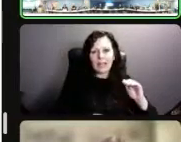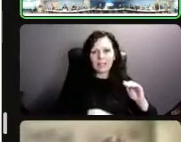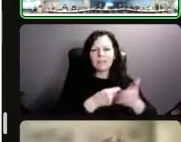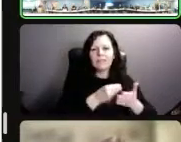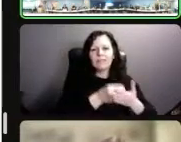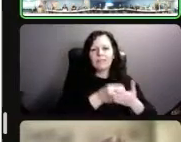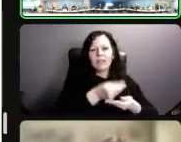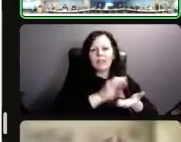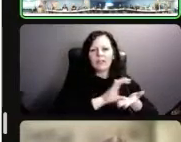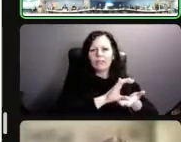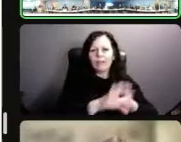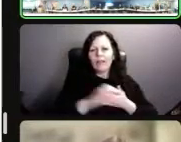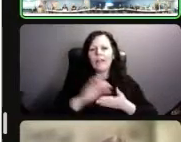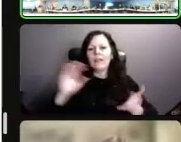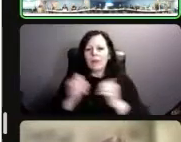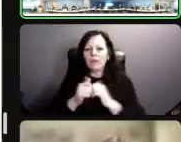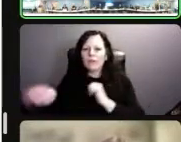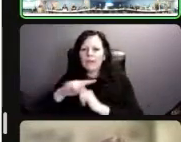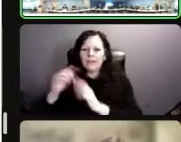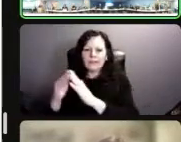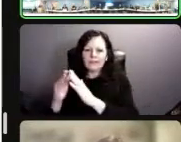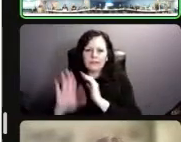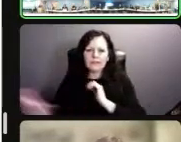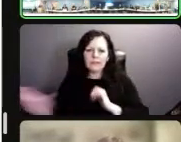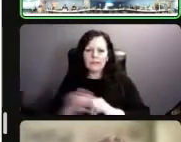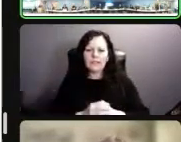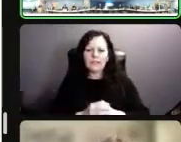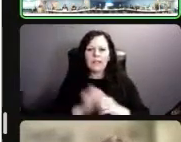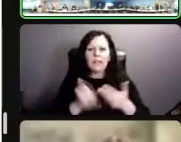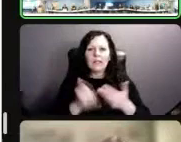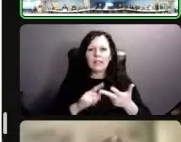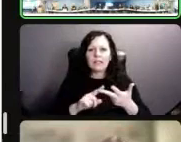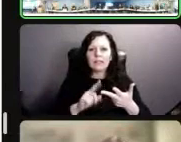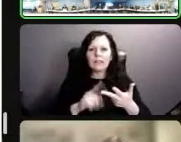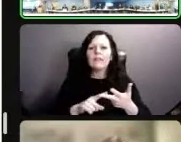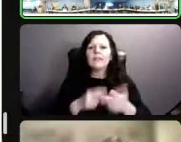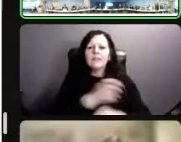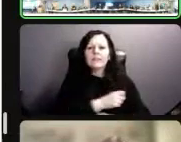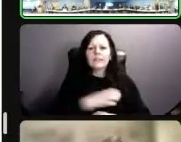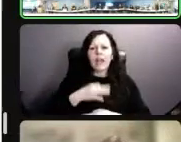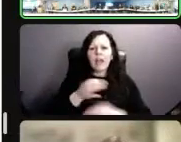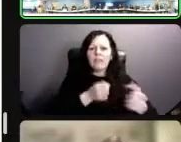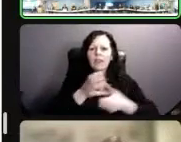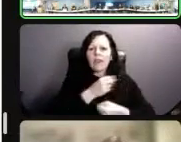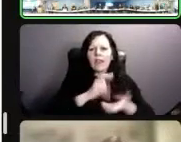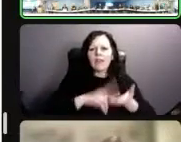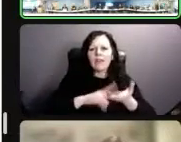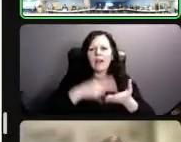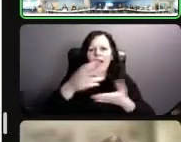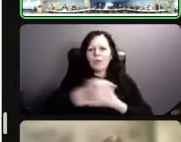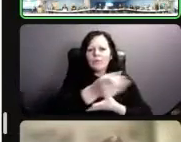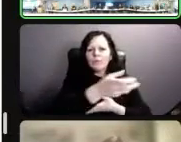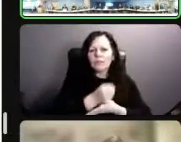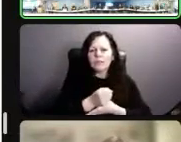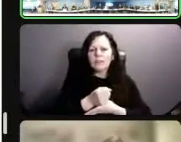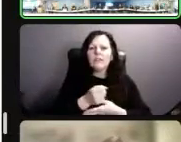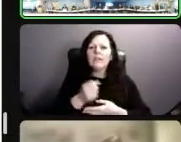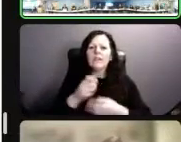ON AVERAGE SALEM FUNCTIONS